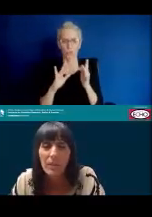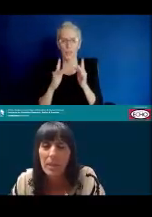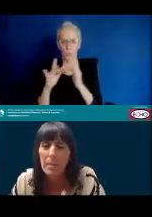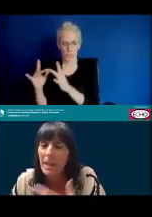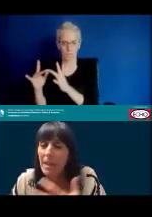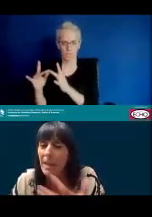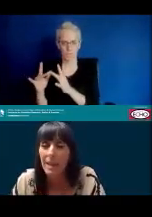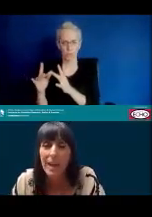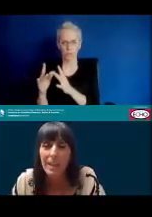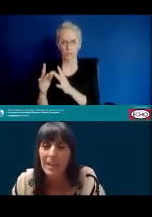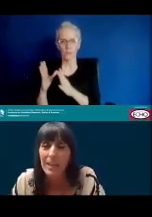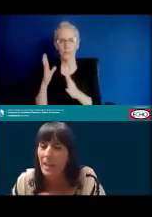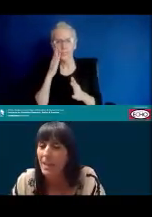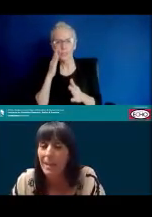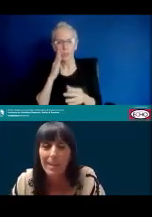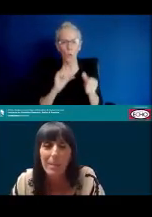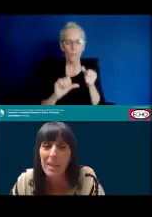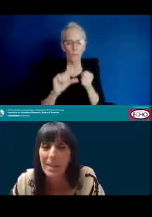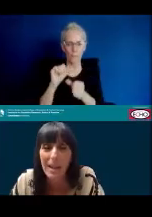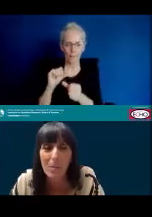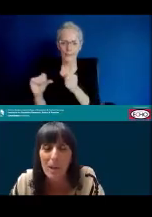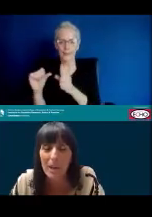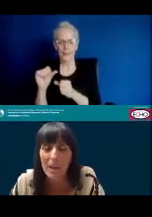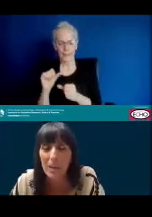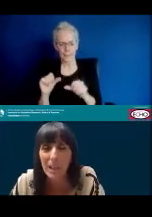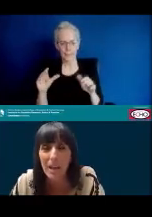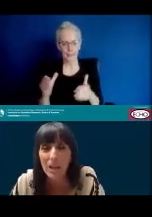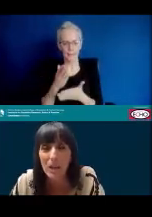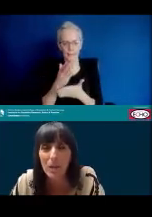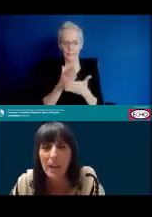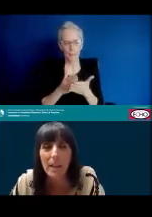everybody that does some of the same work that we're all doing.